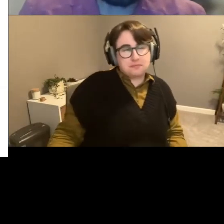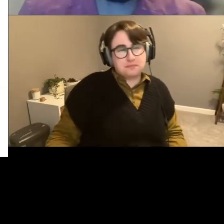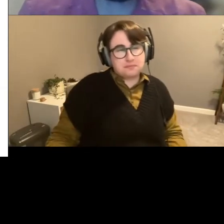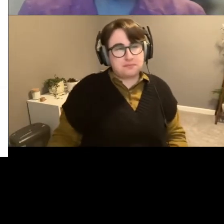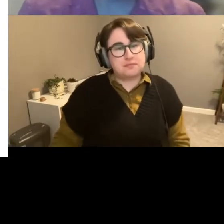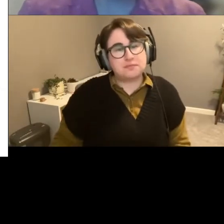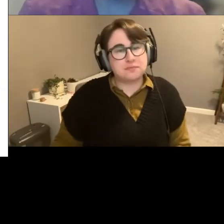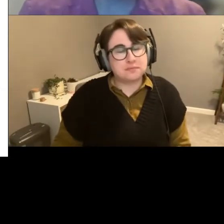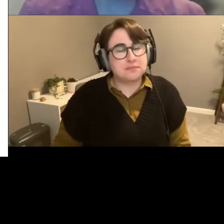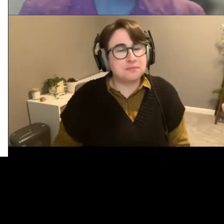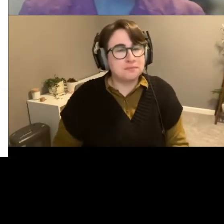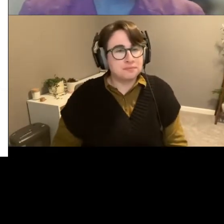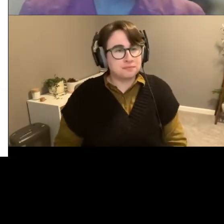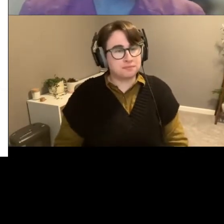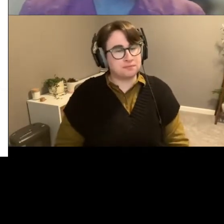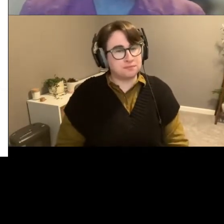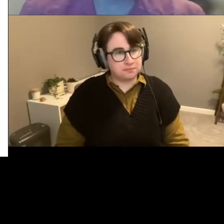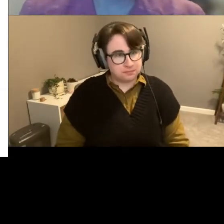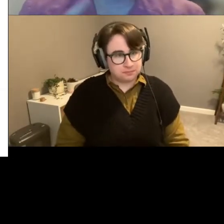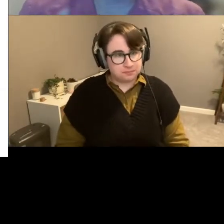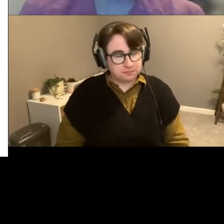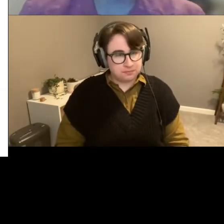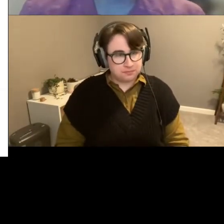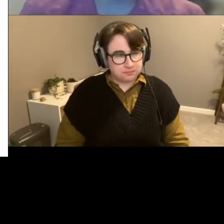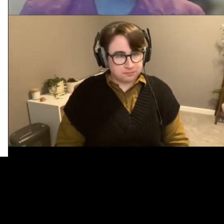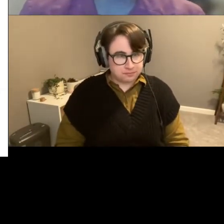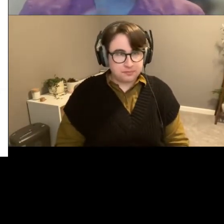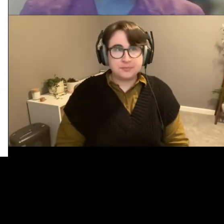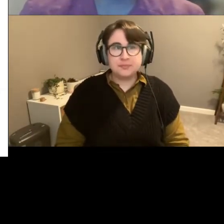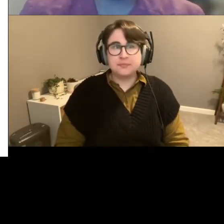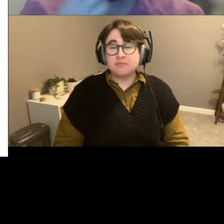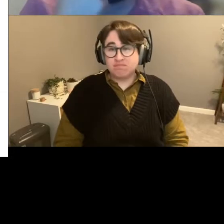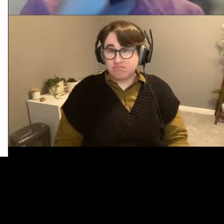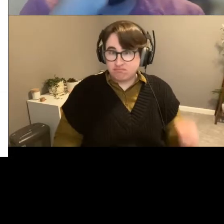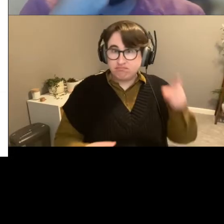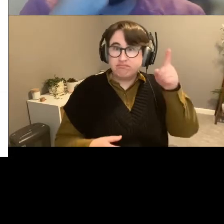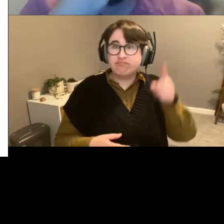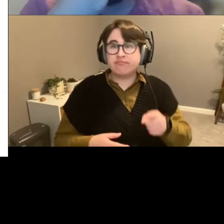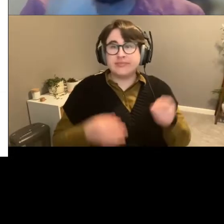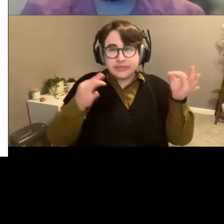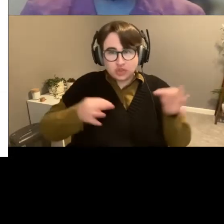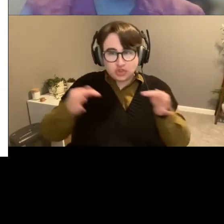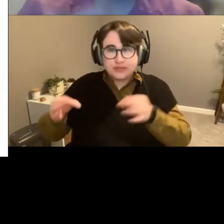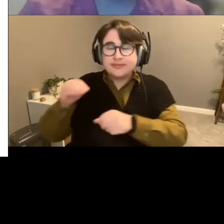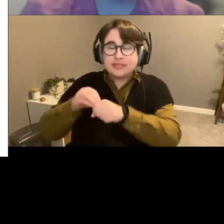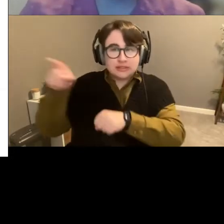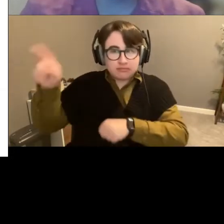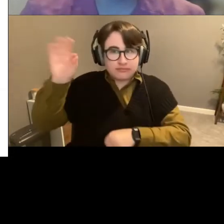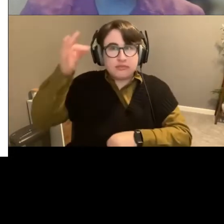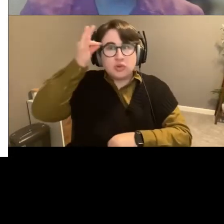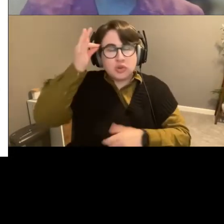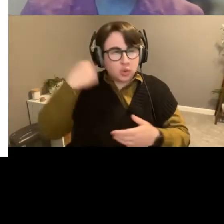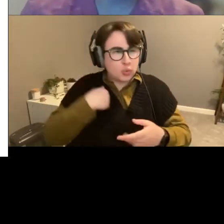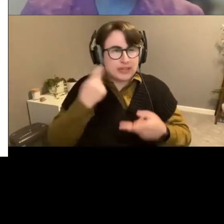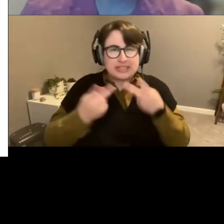We also, as we've mentioned, know that with these decisions, we're seeing negative implications not just for the community and patients,